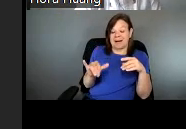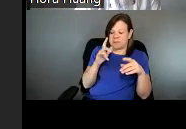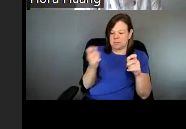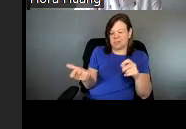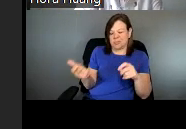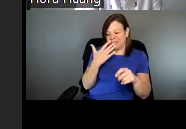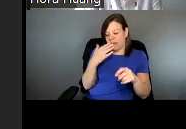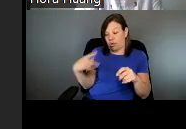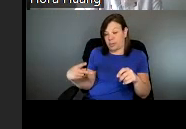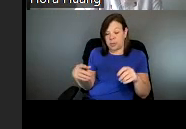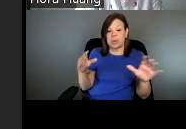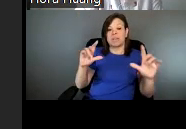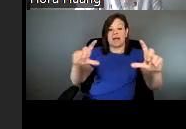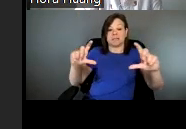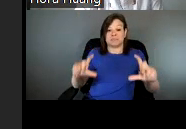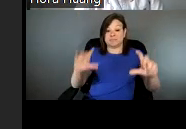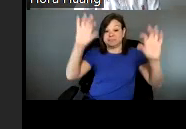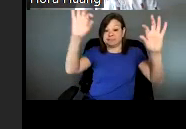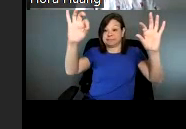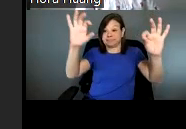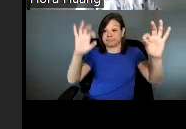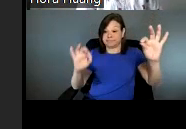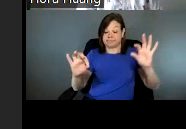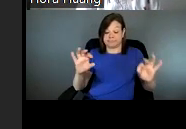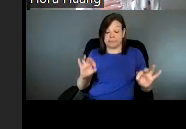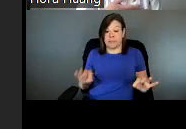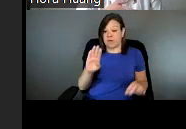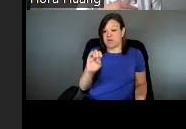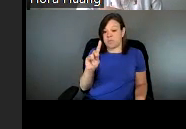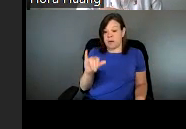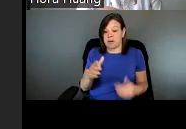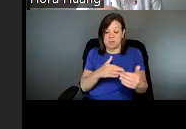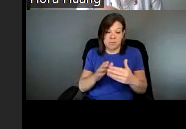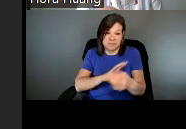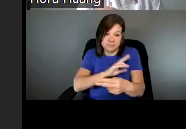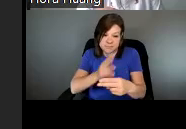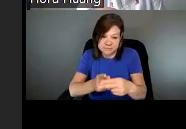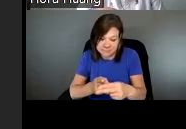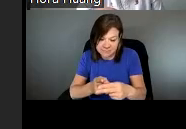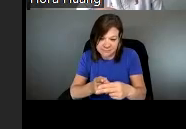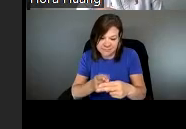Then the body of the text starts to highlight. So regardless of what you have it named in your PowerPoint,